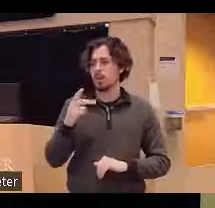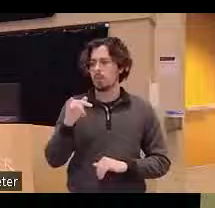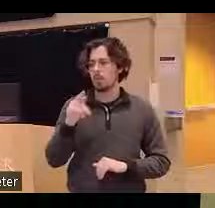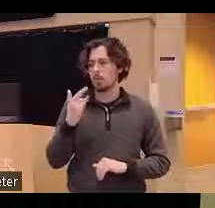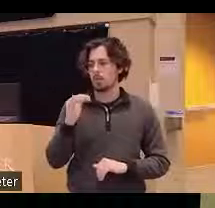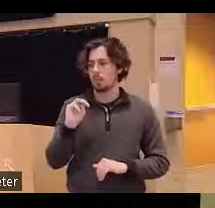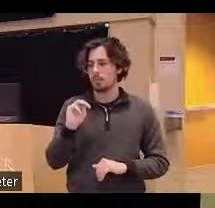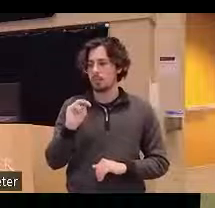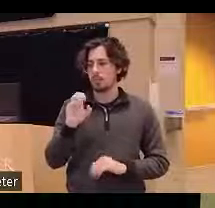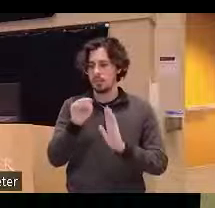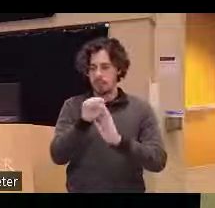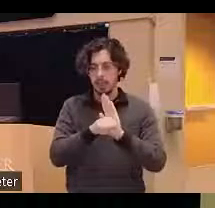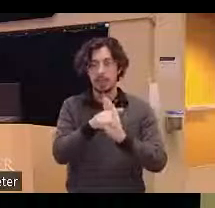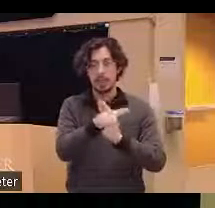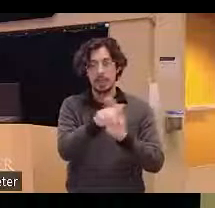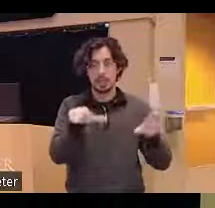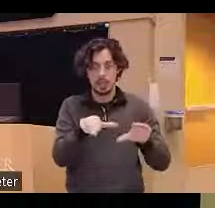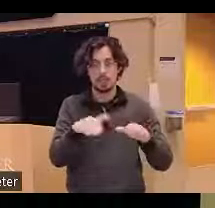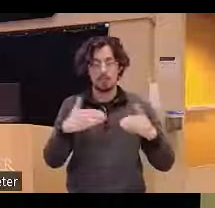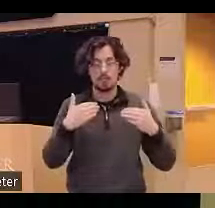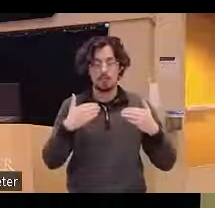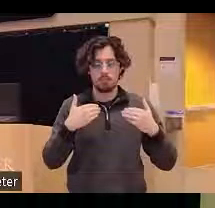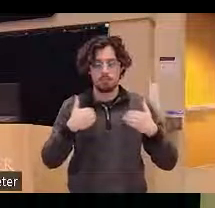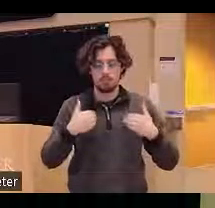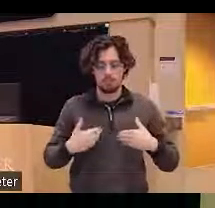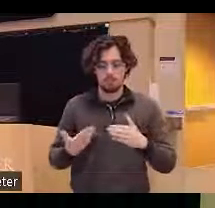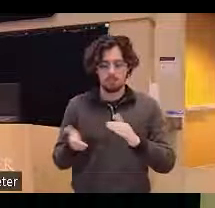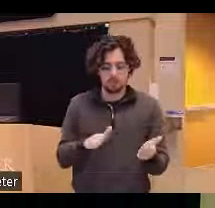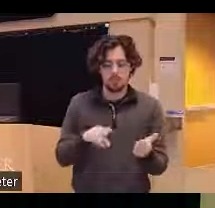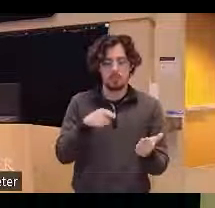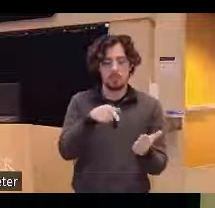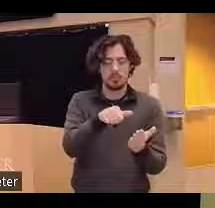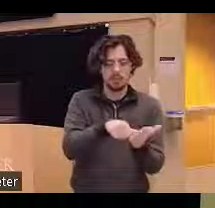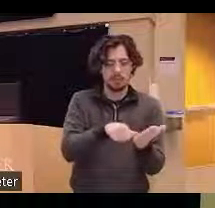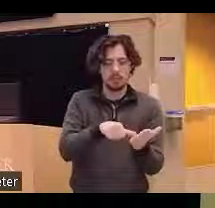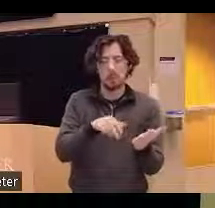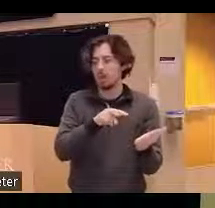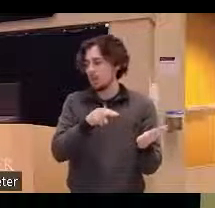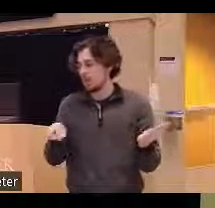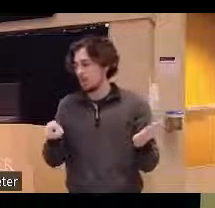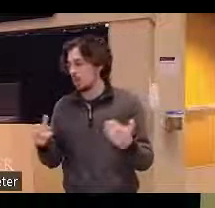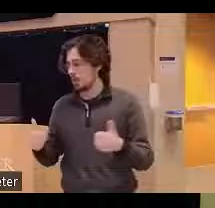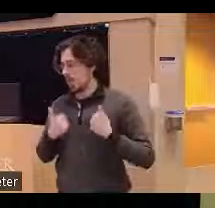as well as taking care of people and he noticed that the guts all looked like they had colitis um